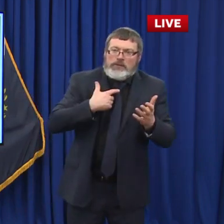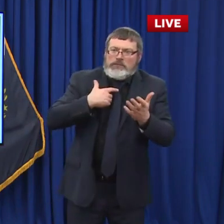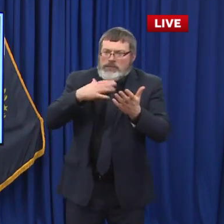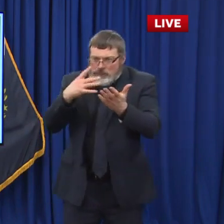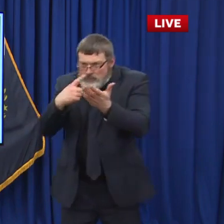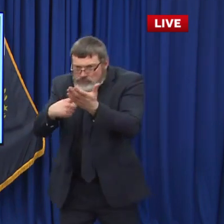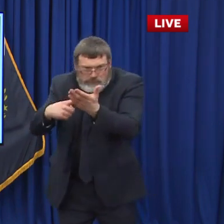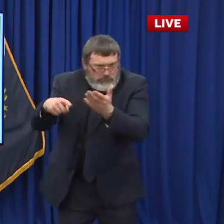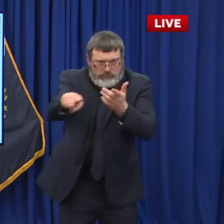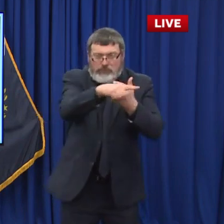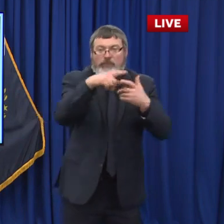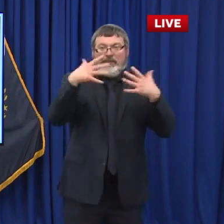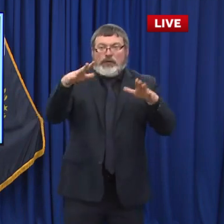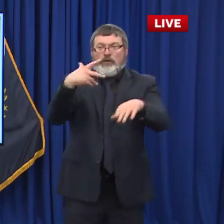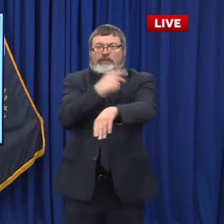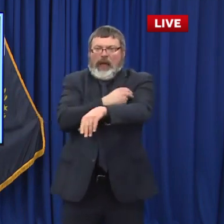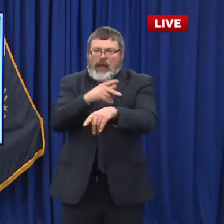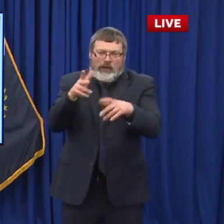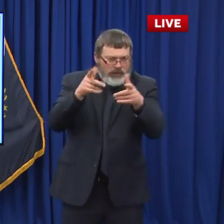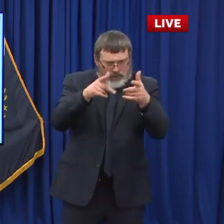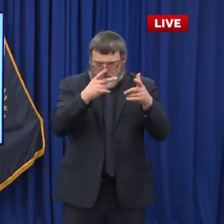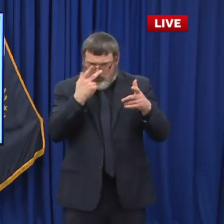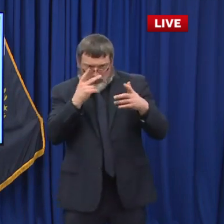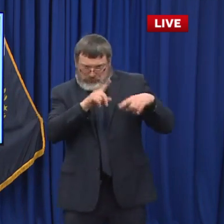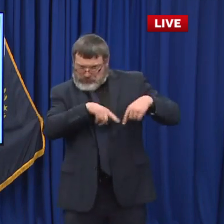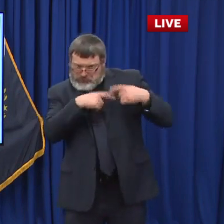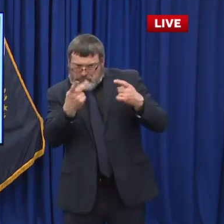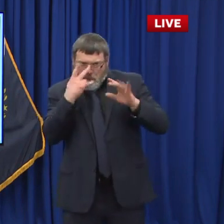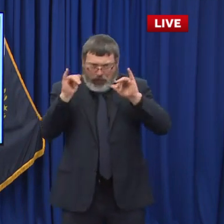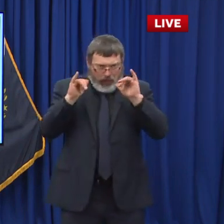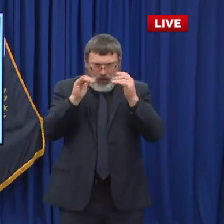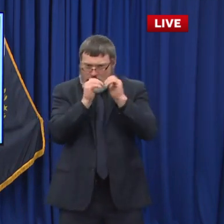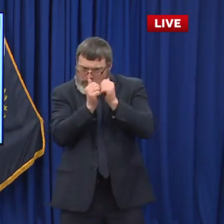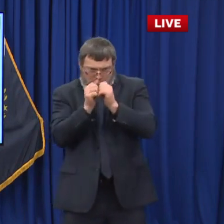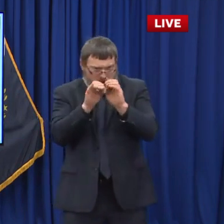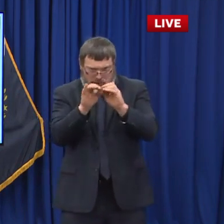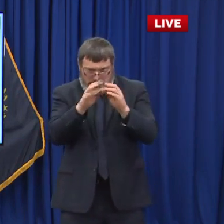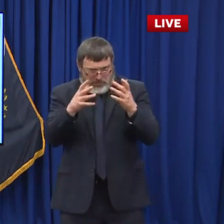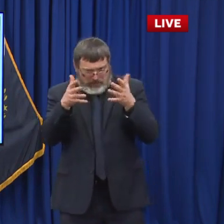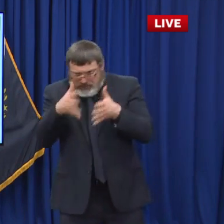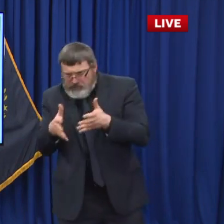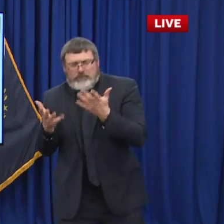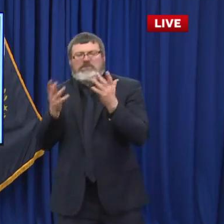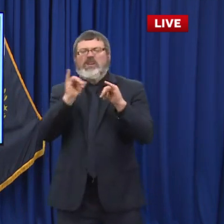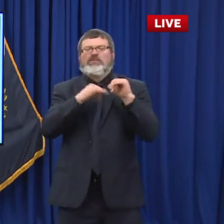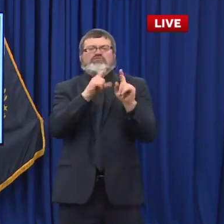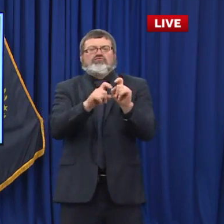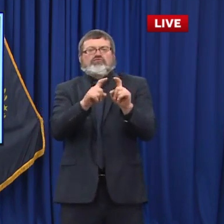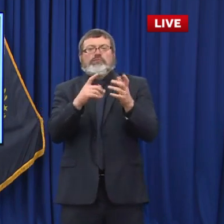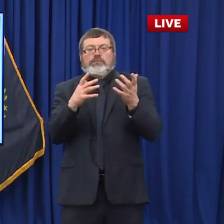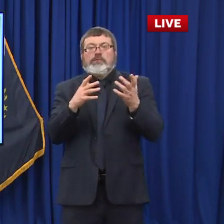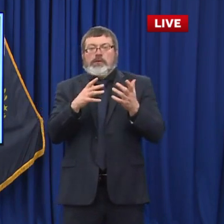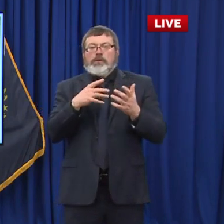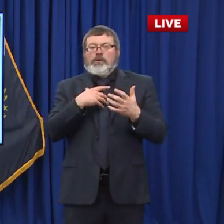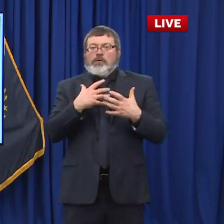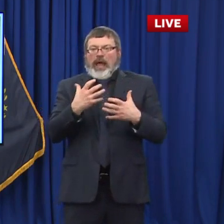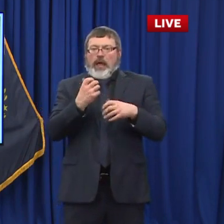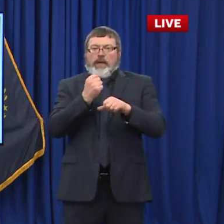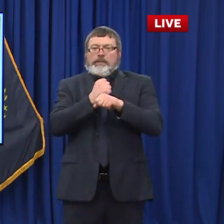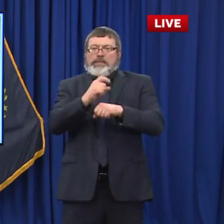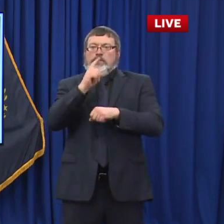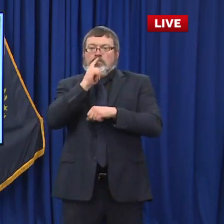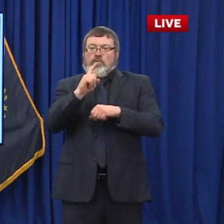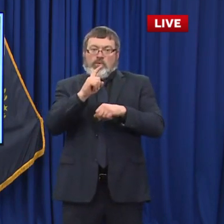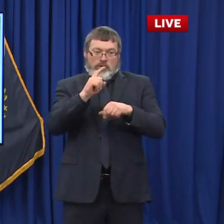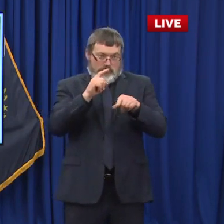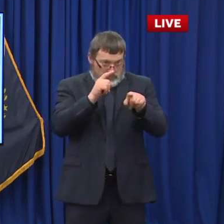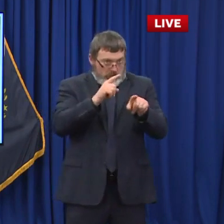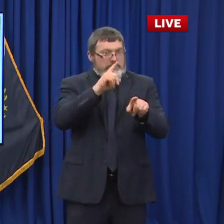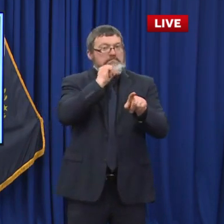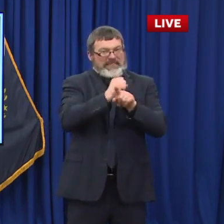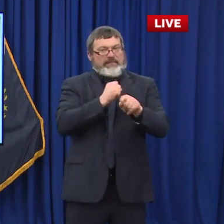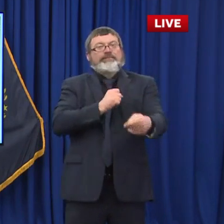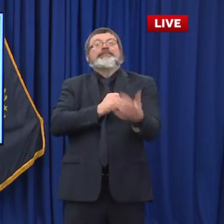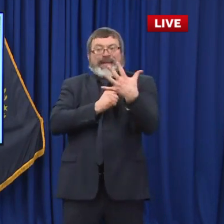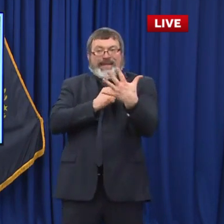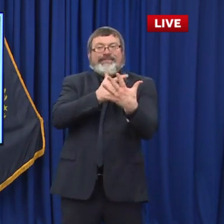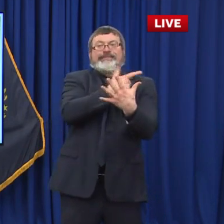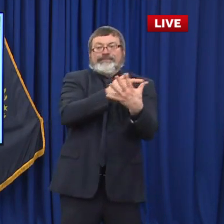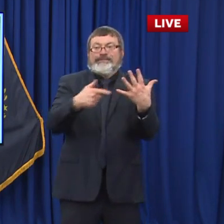WE ARE WORKING WITH COMMUNICATING TO THE HOSPITALS WHO HAVE THIS VACCINE CURRENTLY AROUND THIS PROCESS AND MAKING SURE THEY ARE ABLE TO ACCOUNT FOR THOSE DOSES, REPORTED THAT